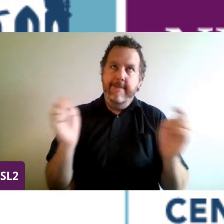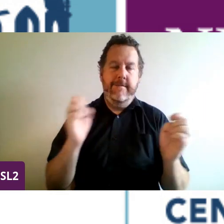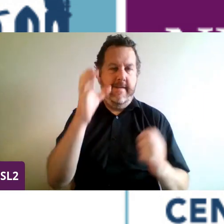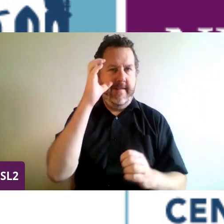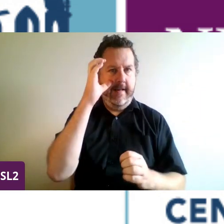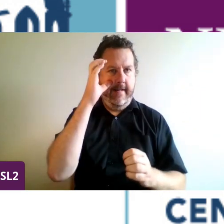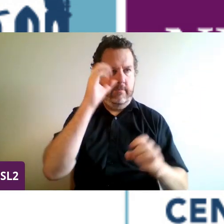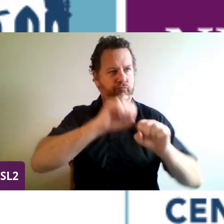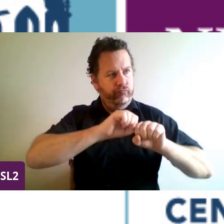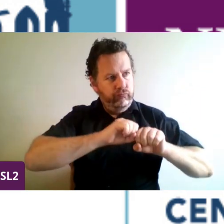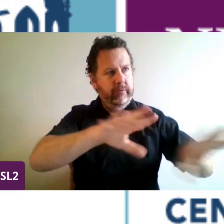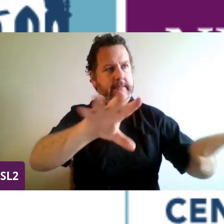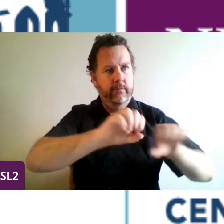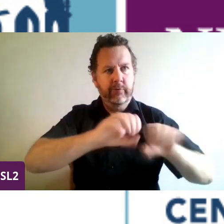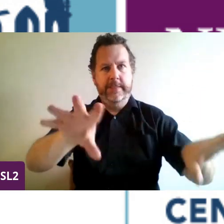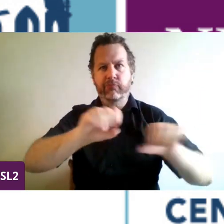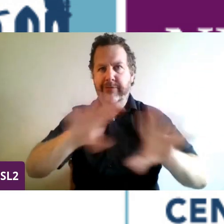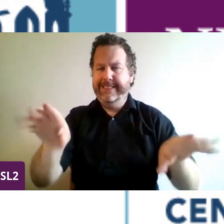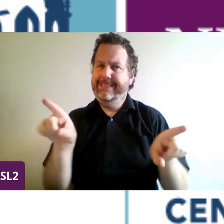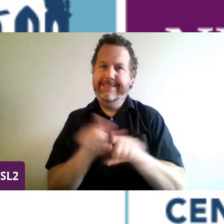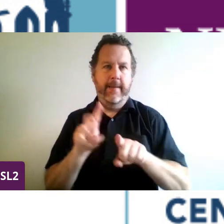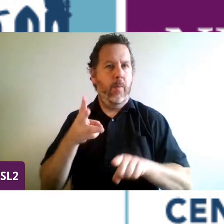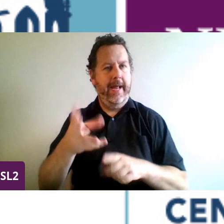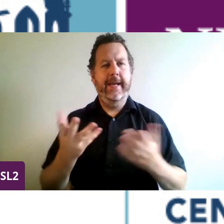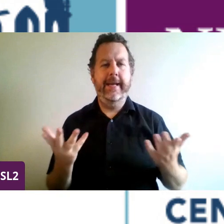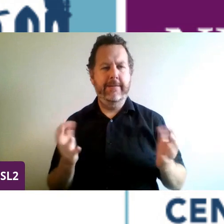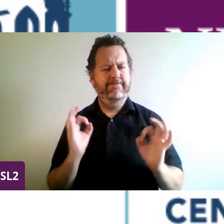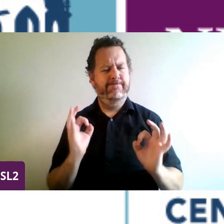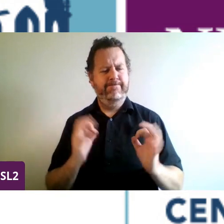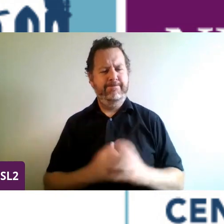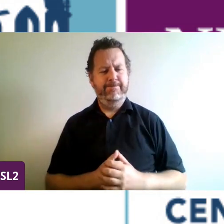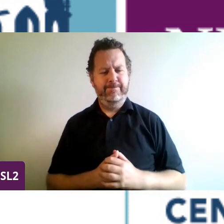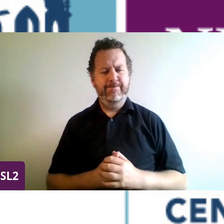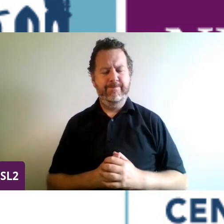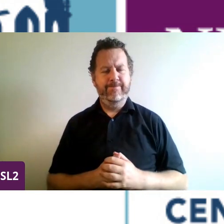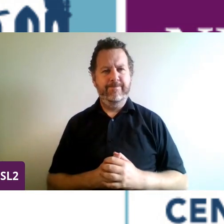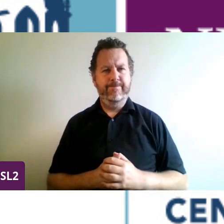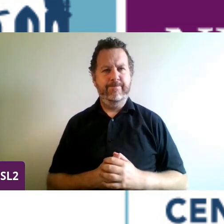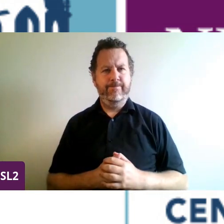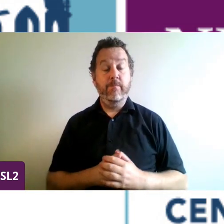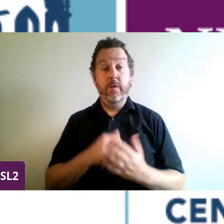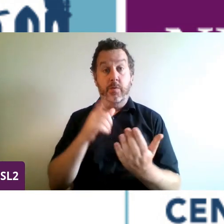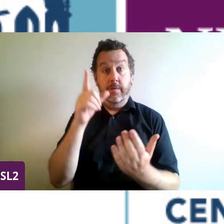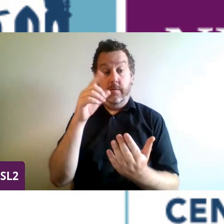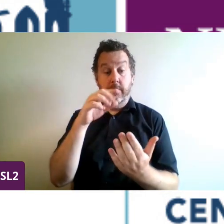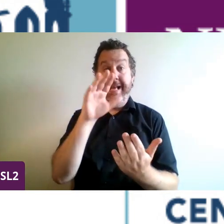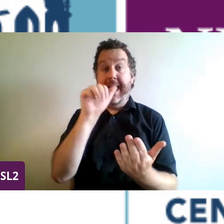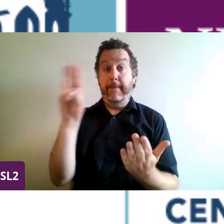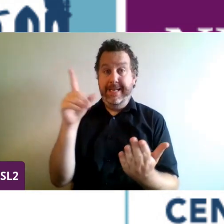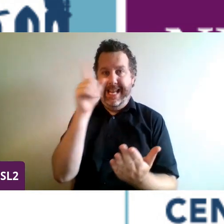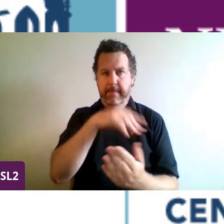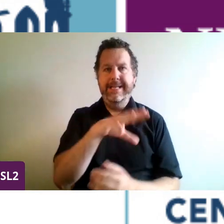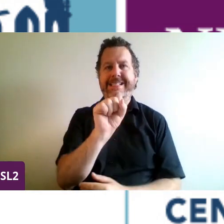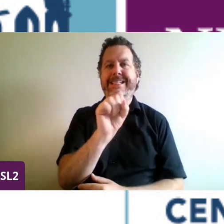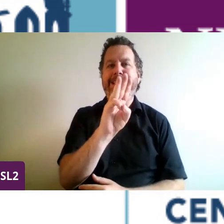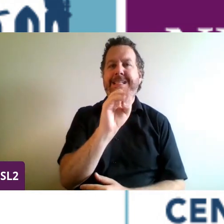The name of the app is spectrum access enabled media. For anyone who